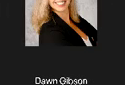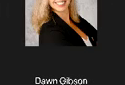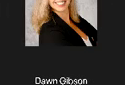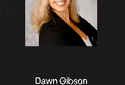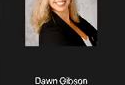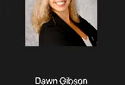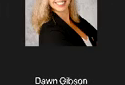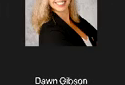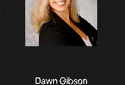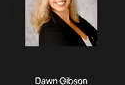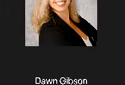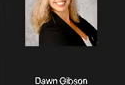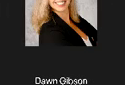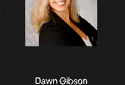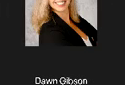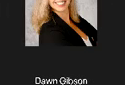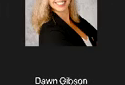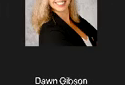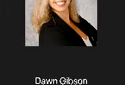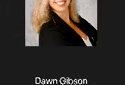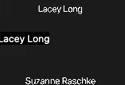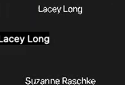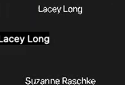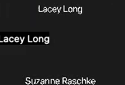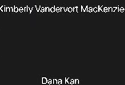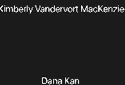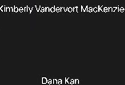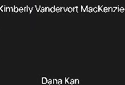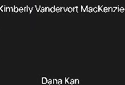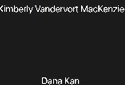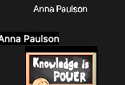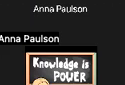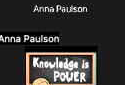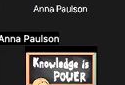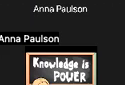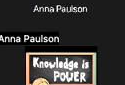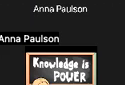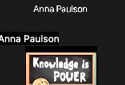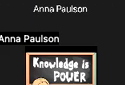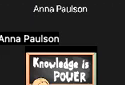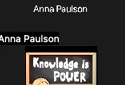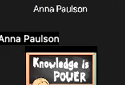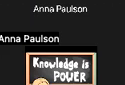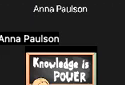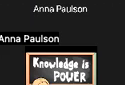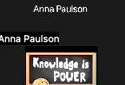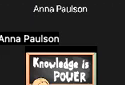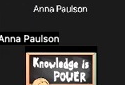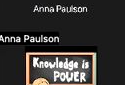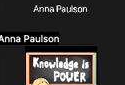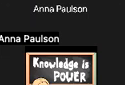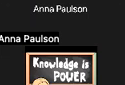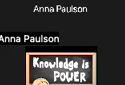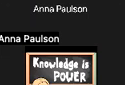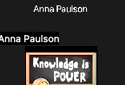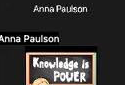opportunities and i regard these three activities as literacy lessons our focus for today is going